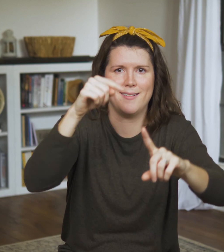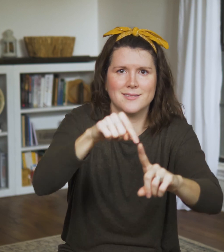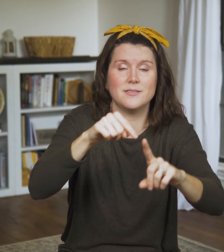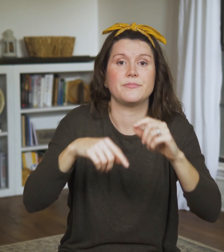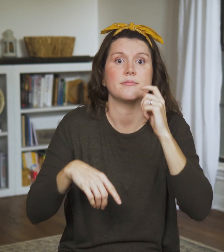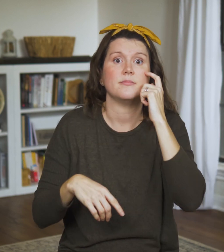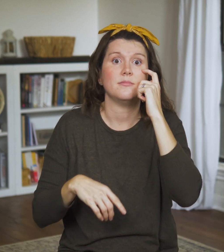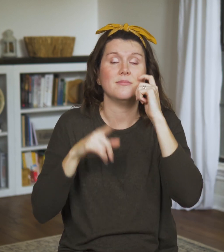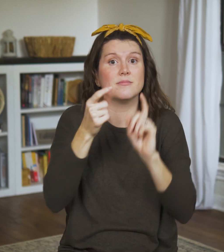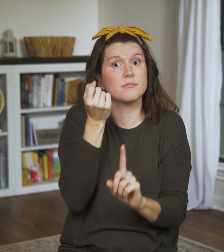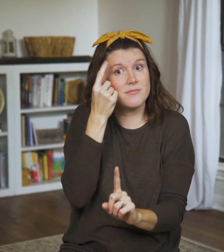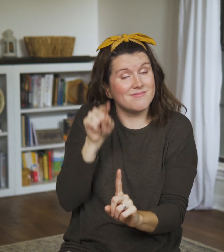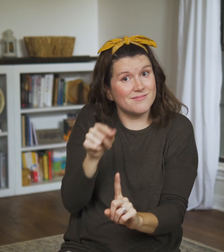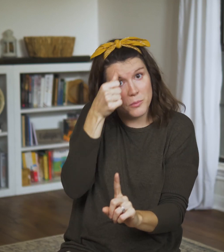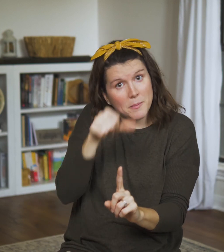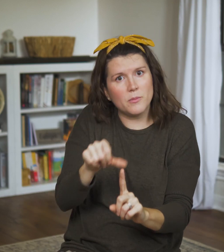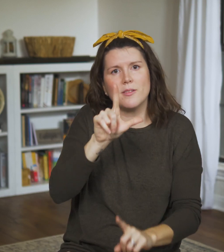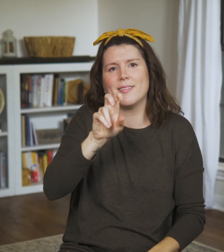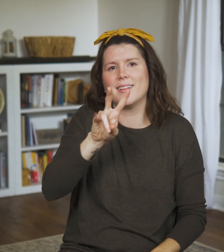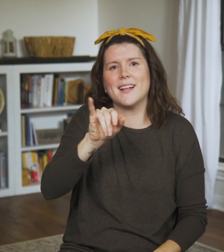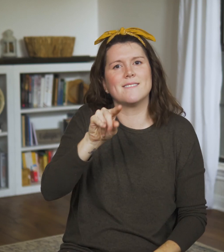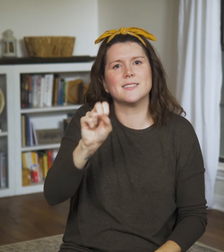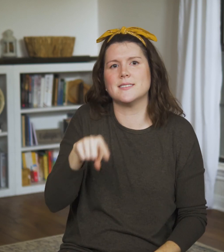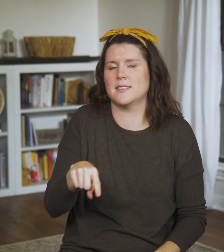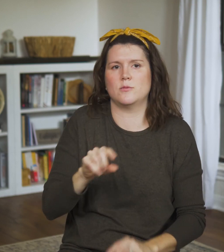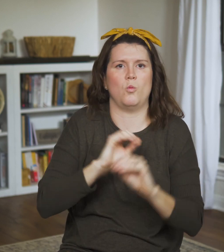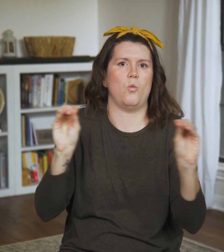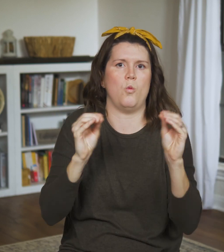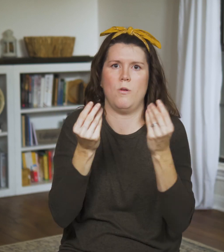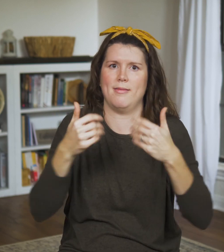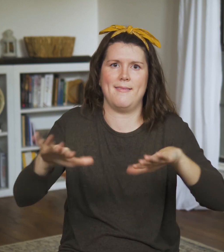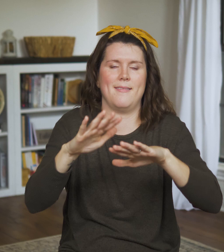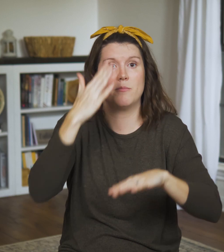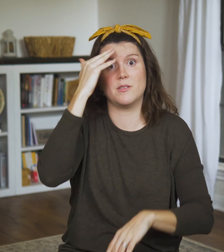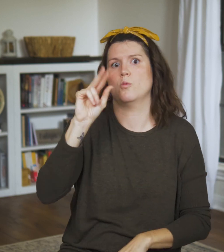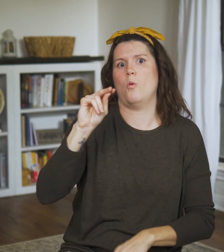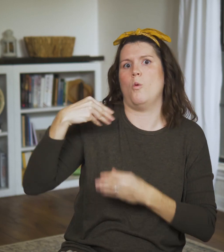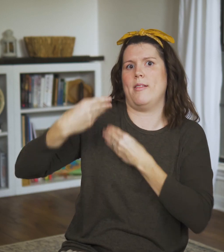At the end of the census, they confirm this.